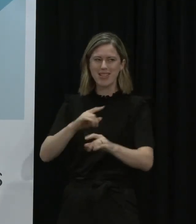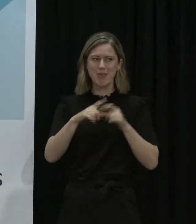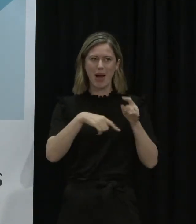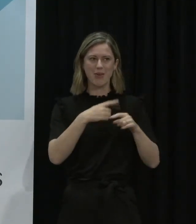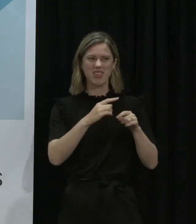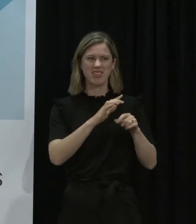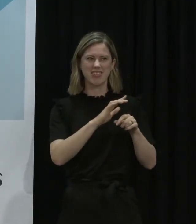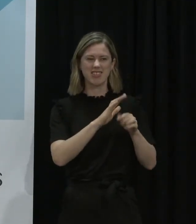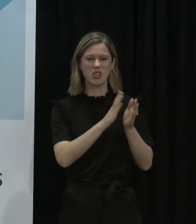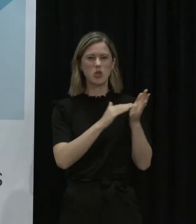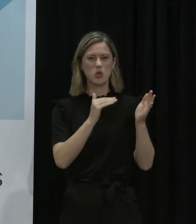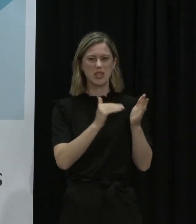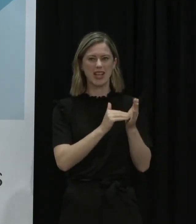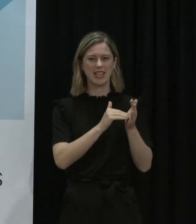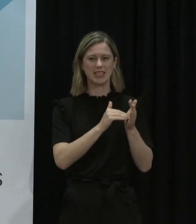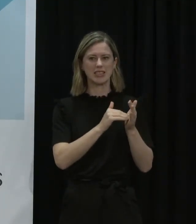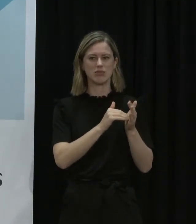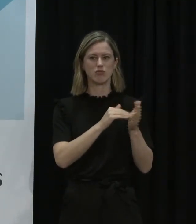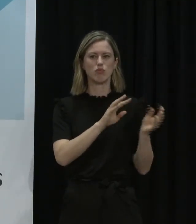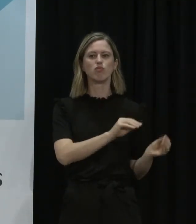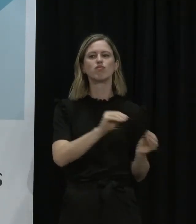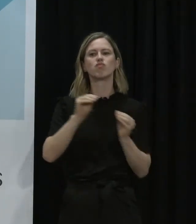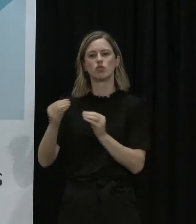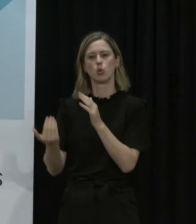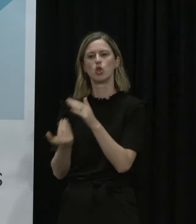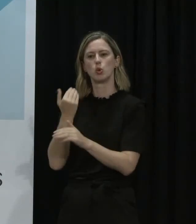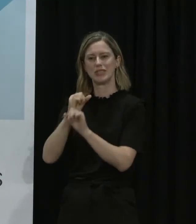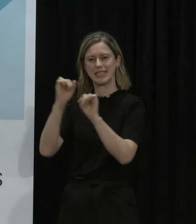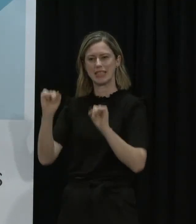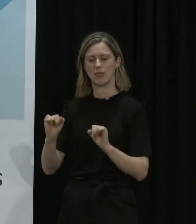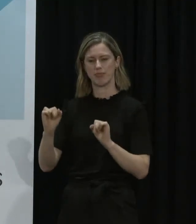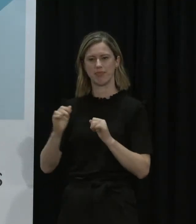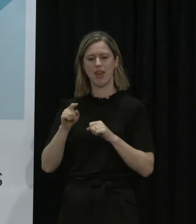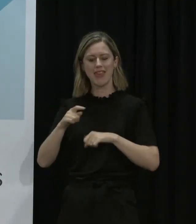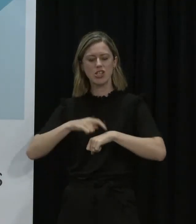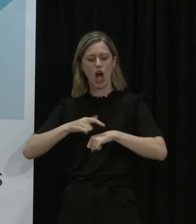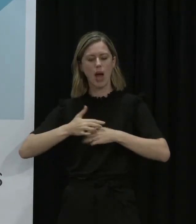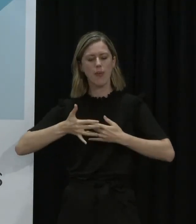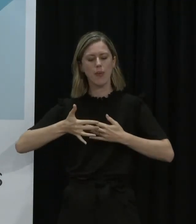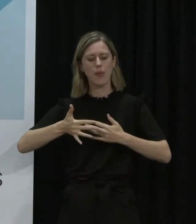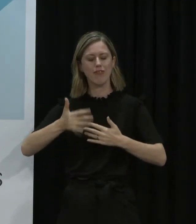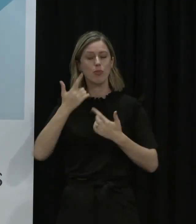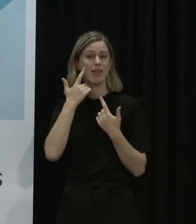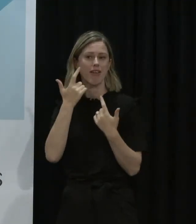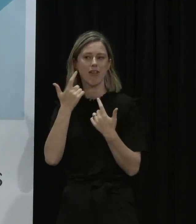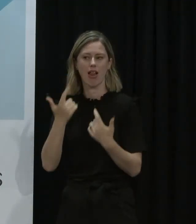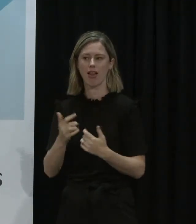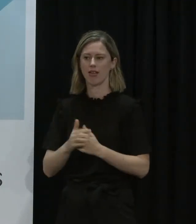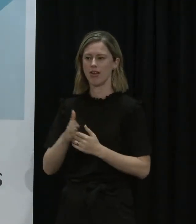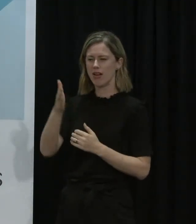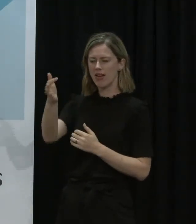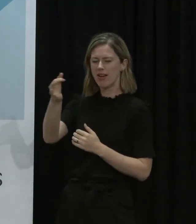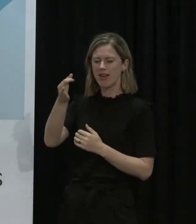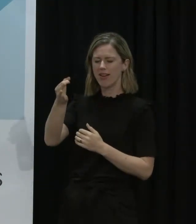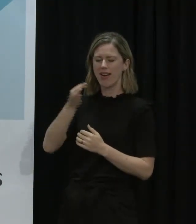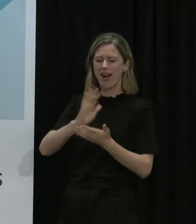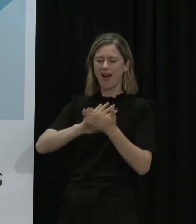right. The issue for the South Island is less about what they have done and their circumstances and more about the fact that the country is